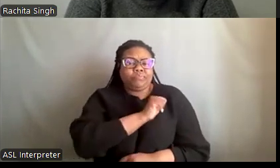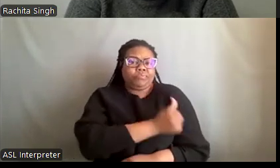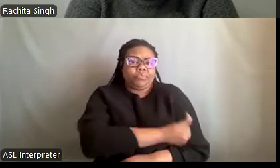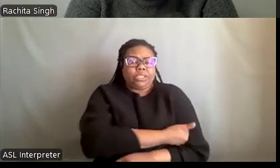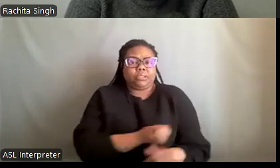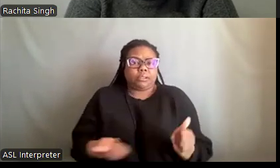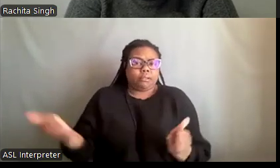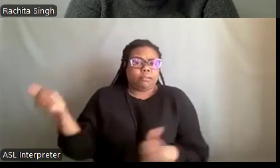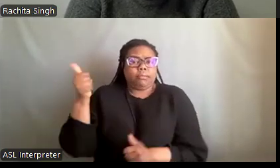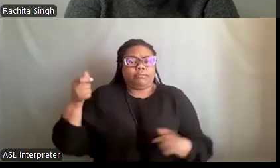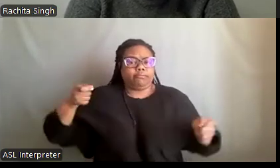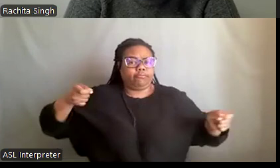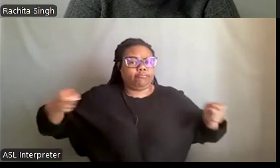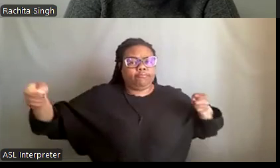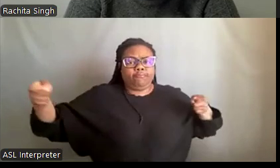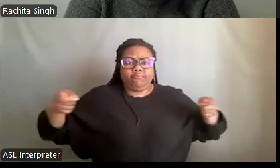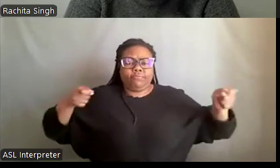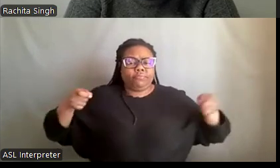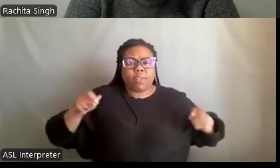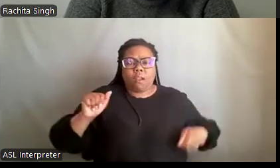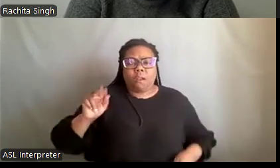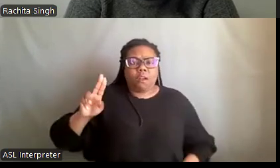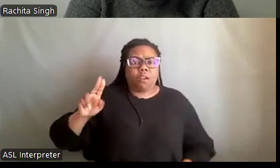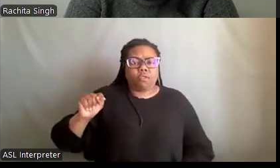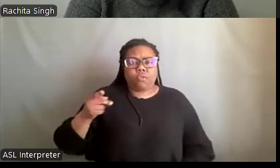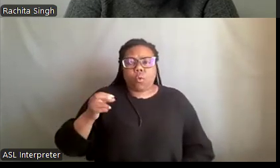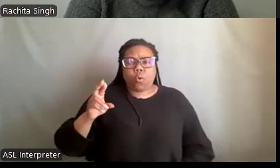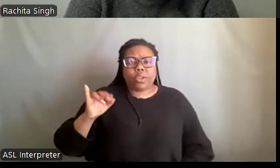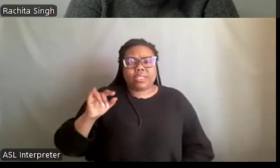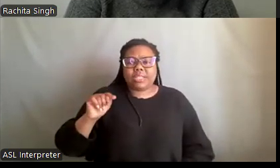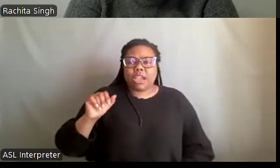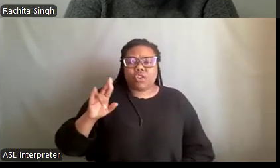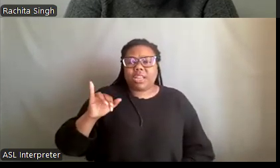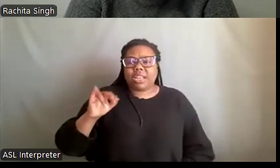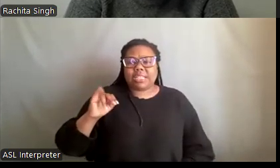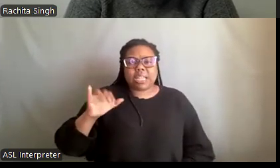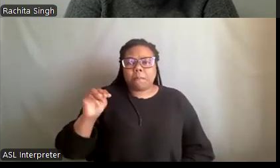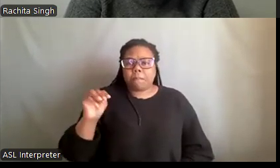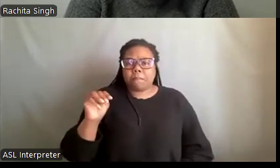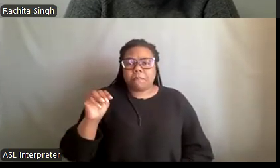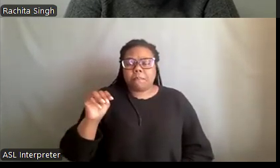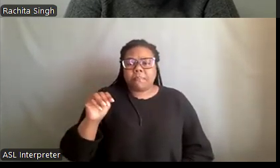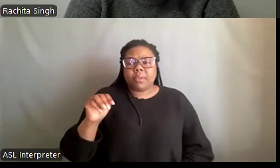of authoritarianism,